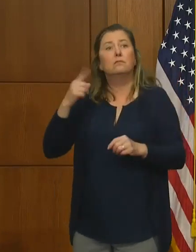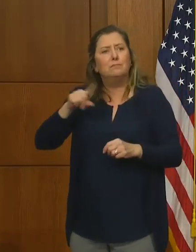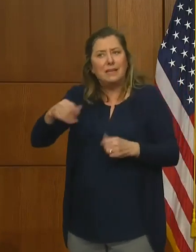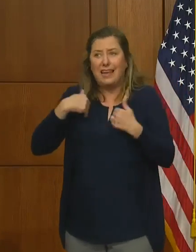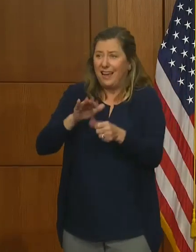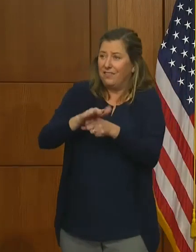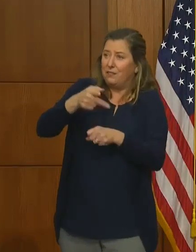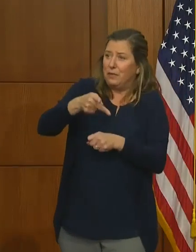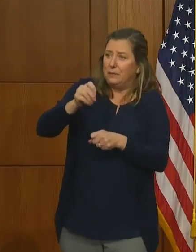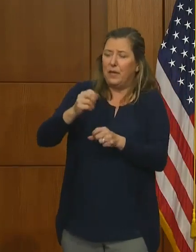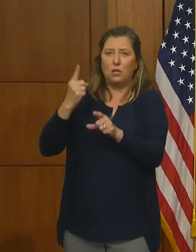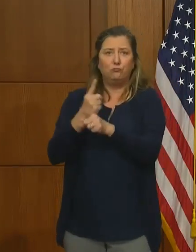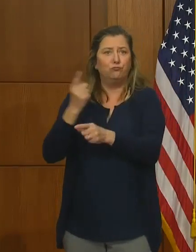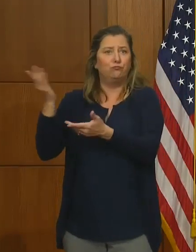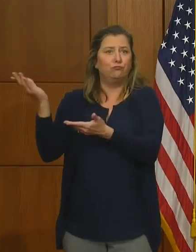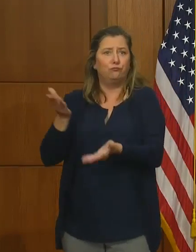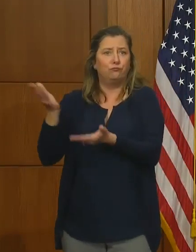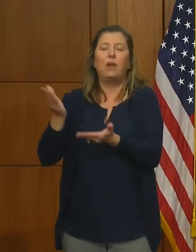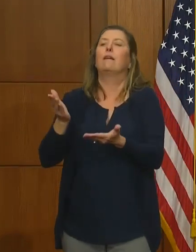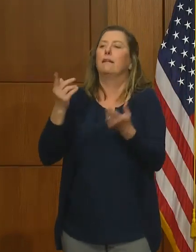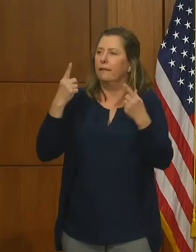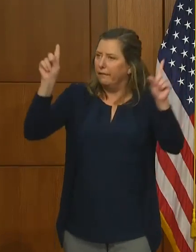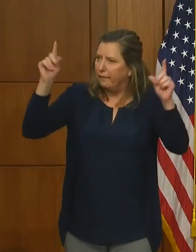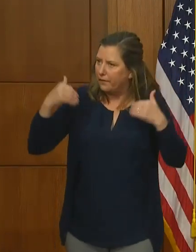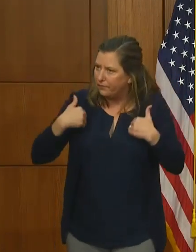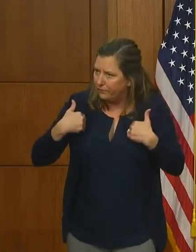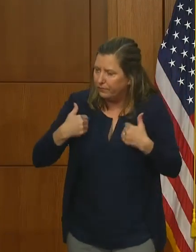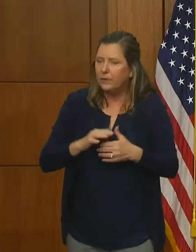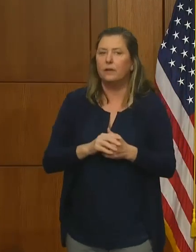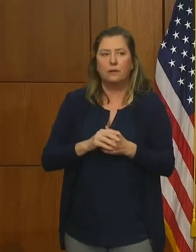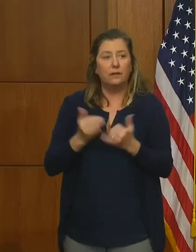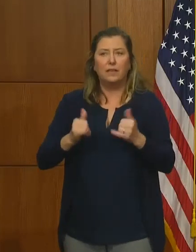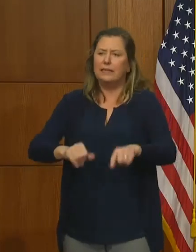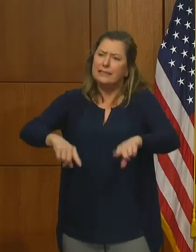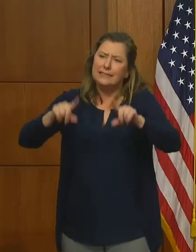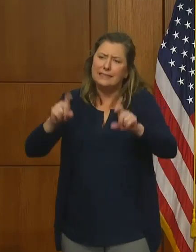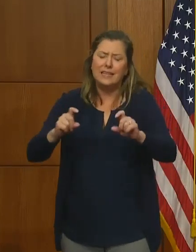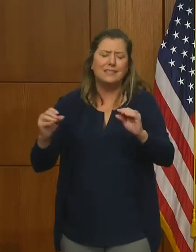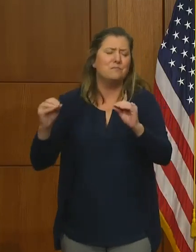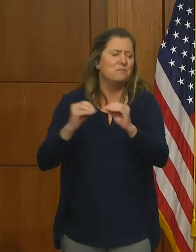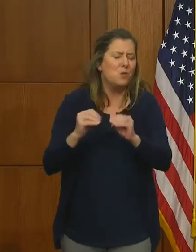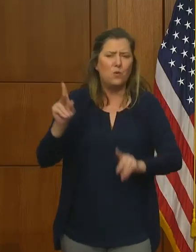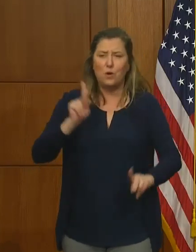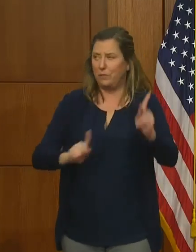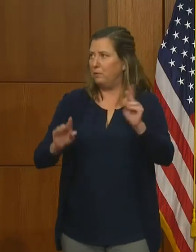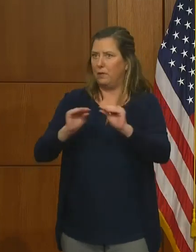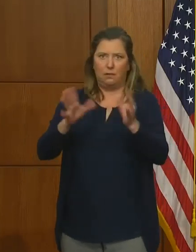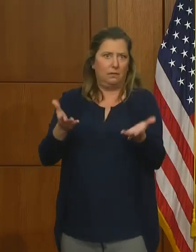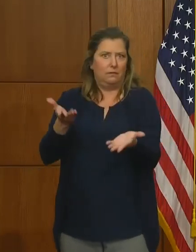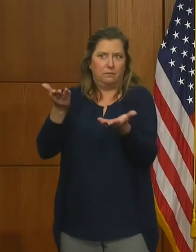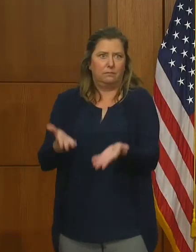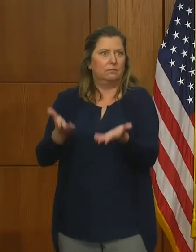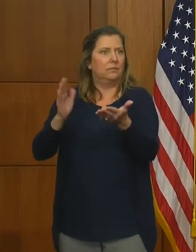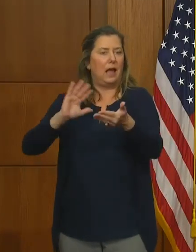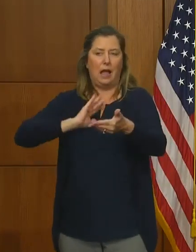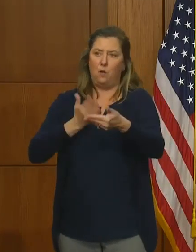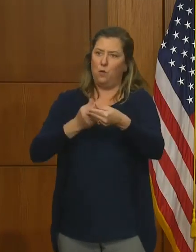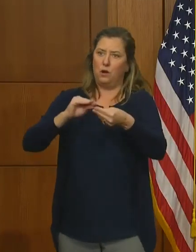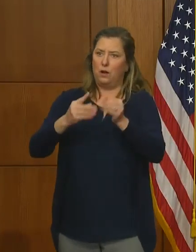WE SET FROM THE BEGINNING WE NEED CONSISTENT SUPPLY OF PPE WE HAVE GOTTEN THAT WE ARE